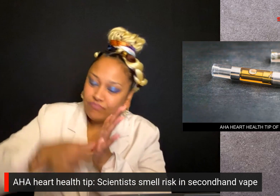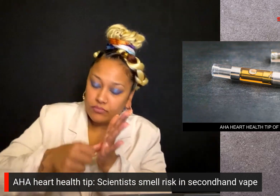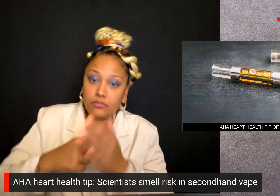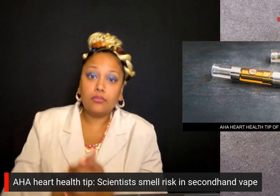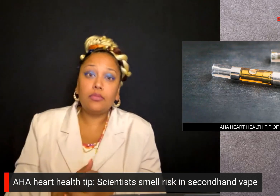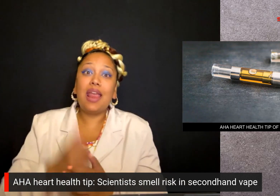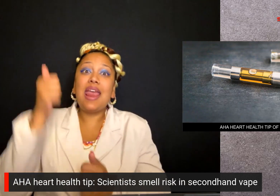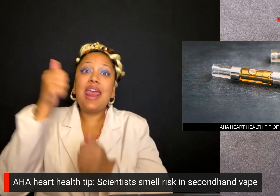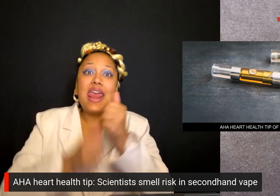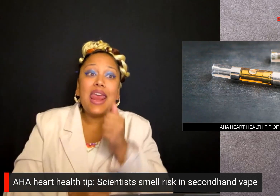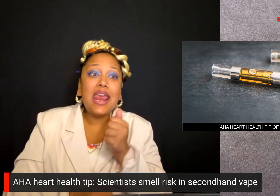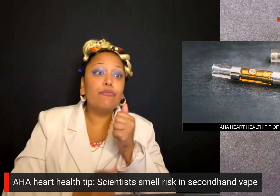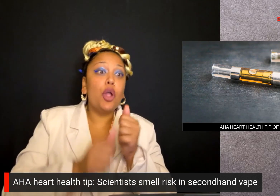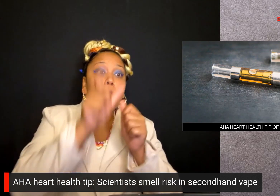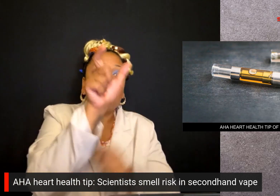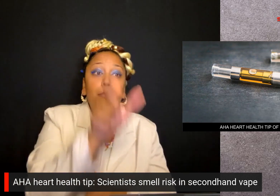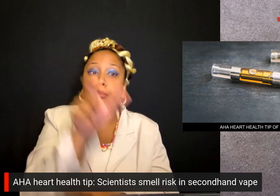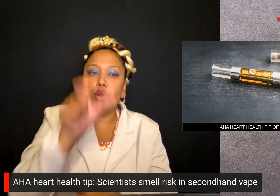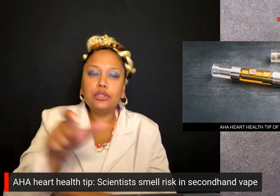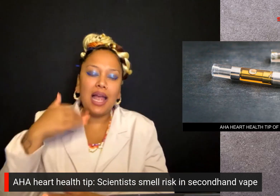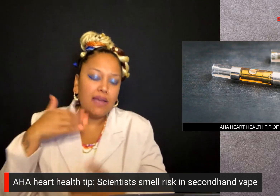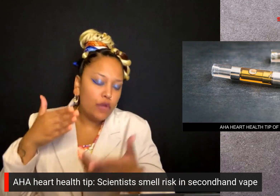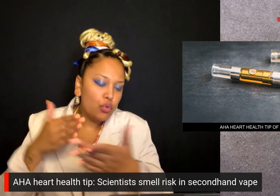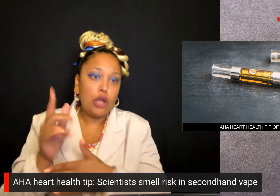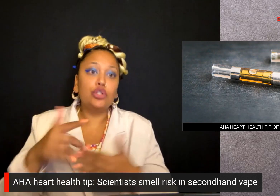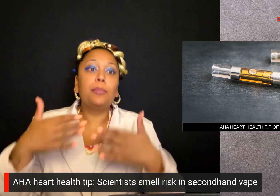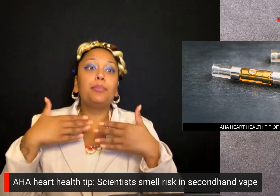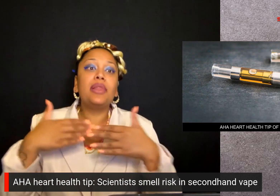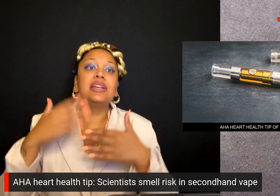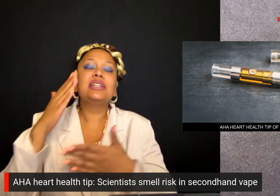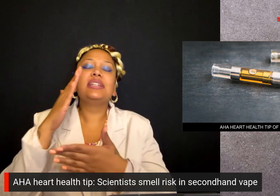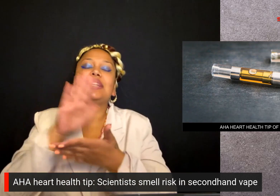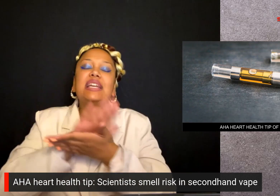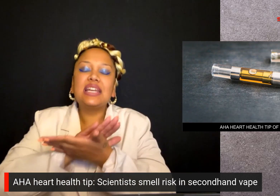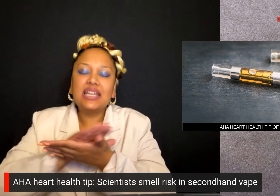bottom line every person has the right to breathe clean air